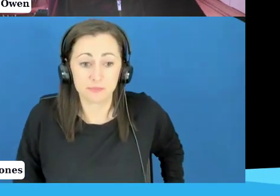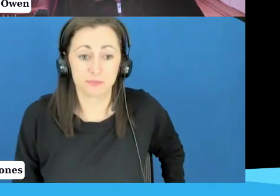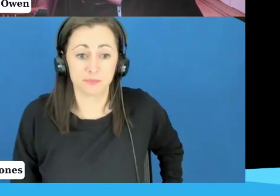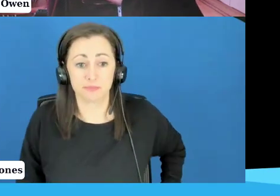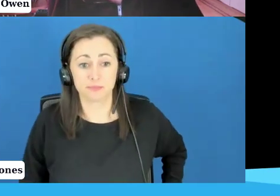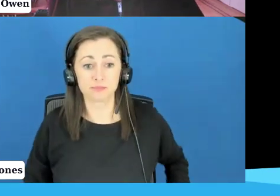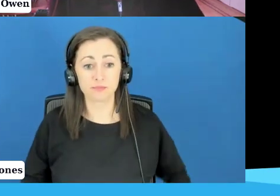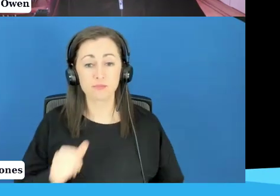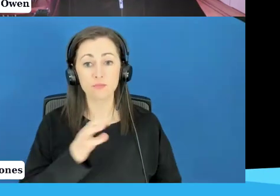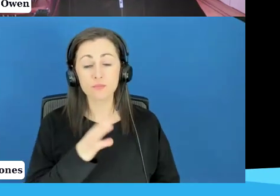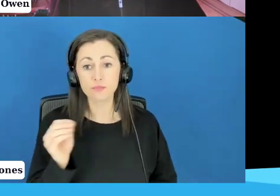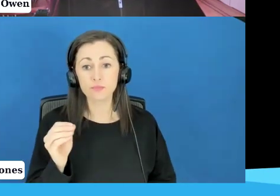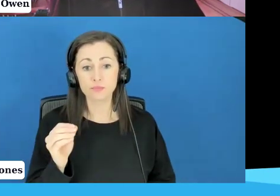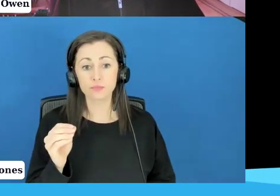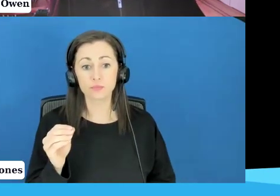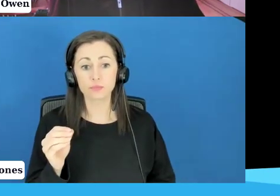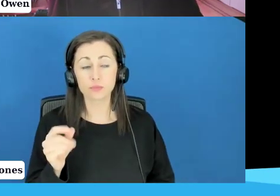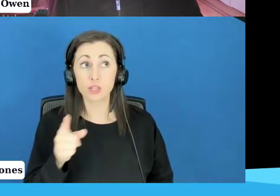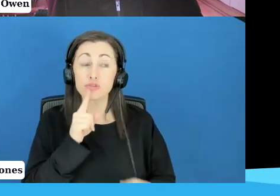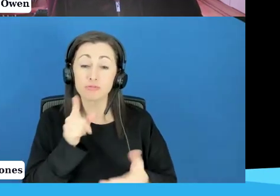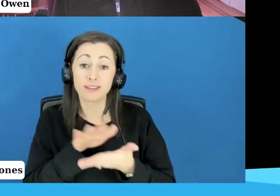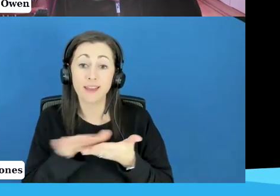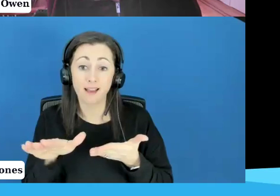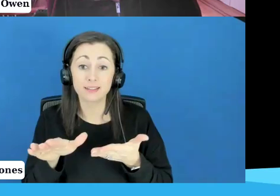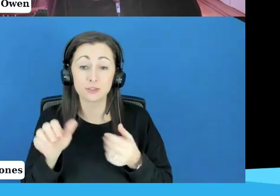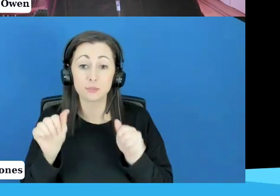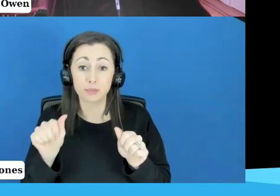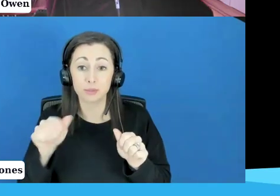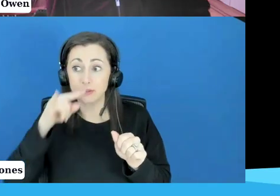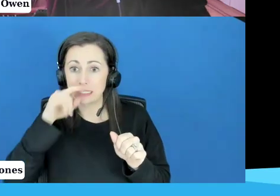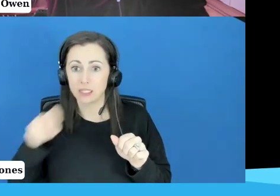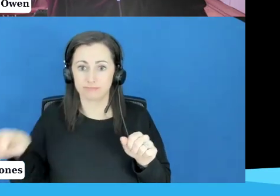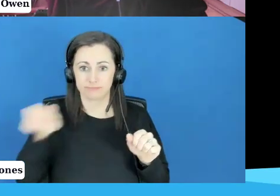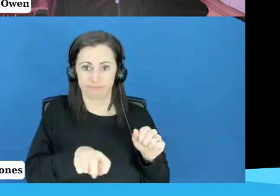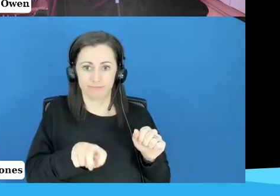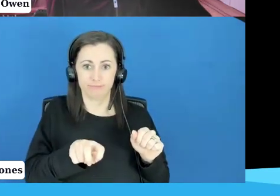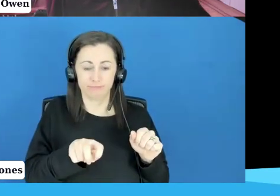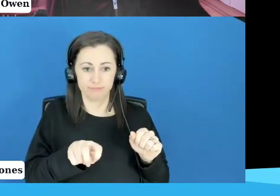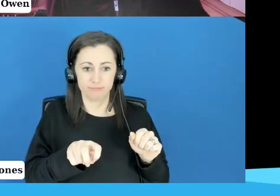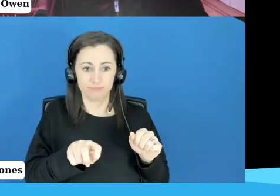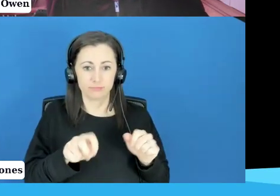It is pretty nice to be able to put a kid on your lap, especially a toddler.